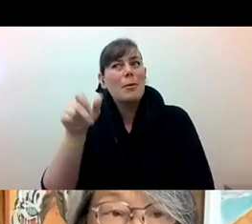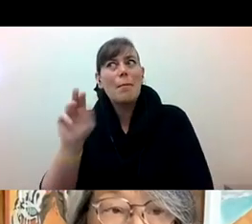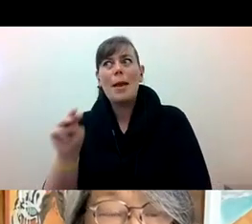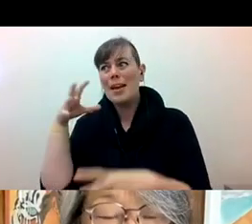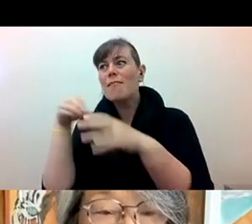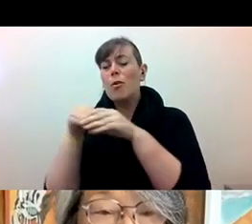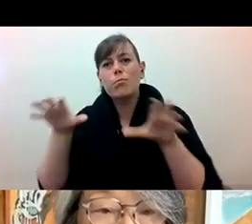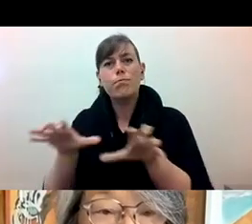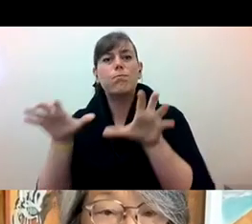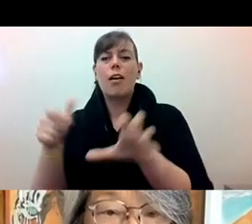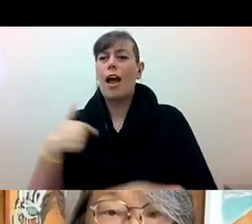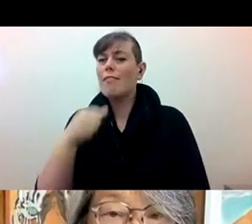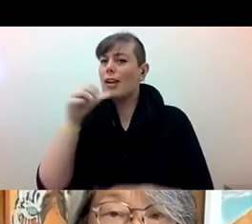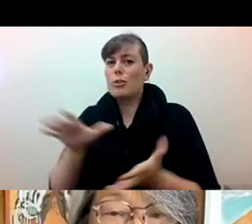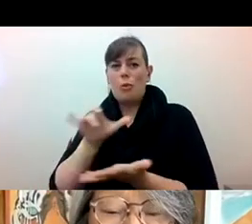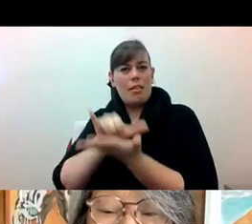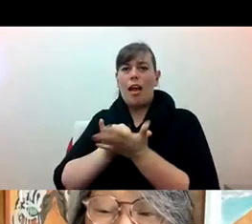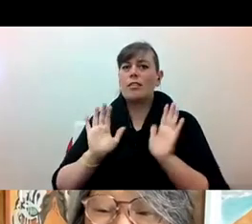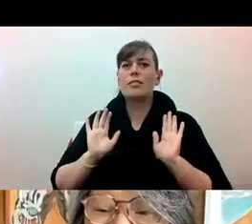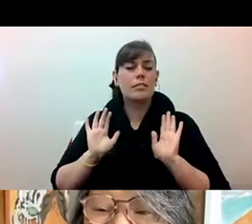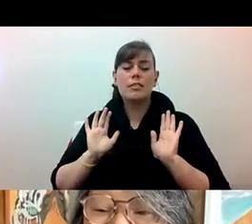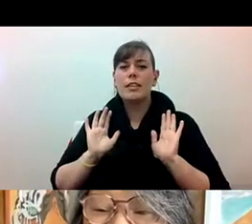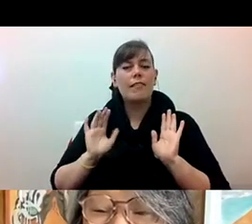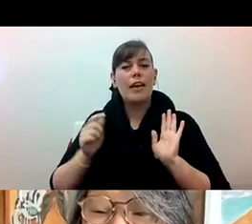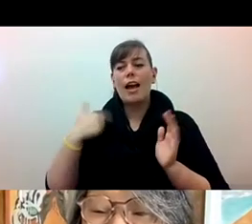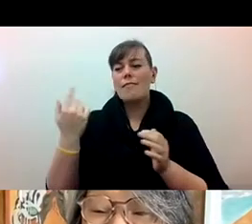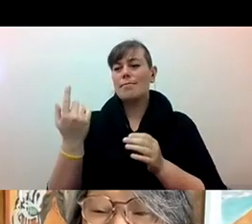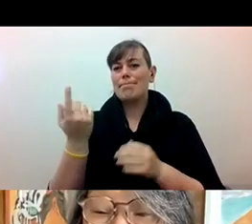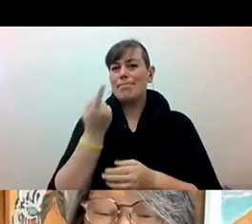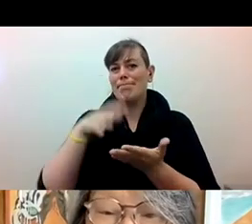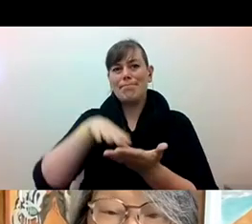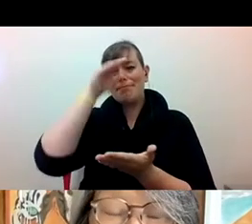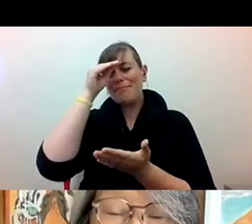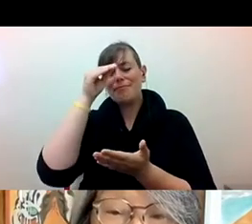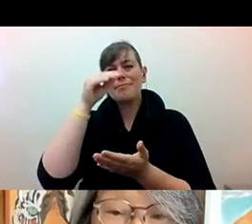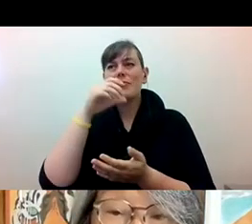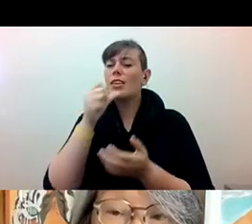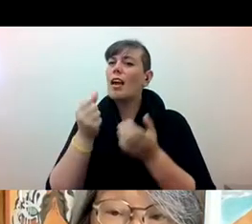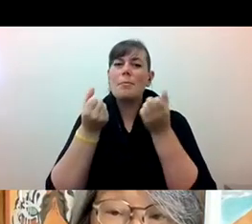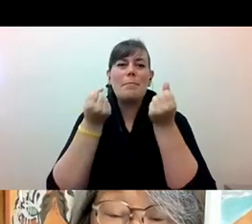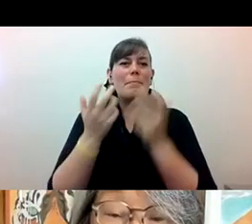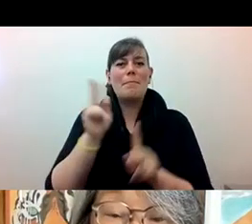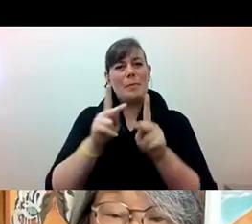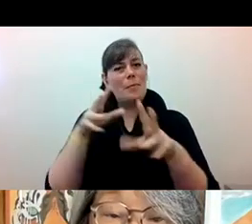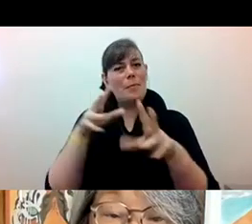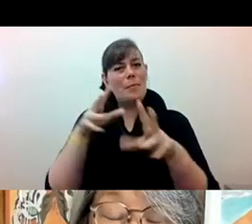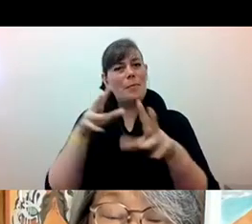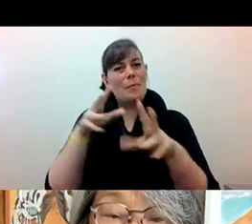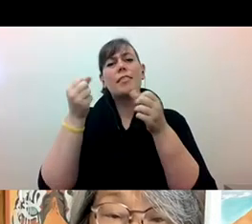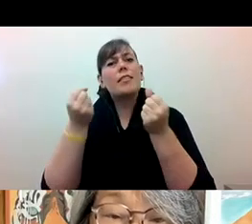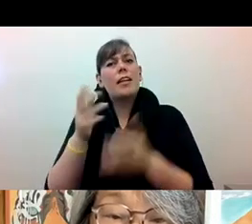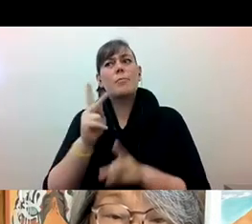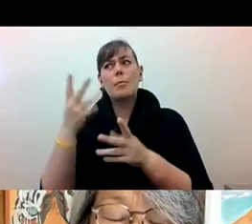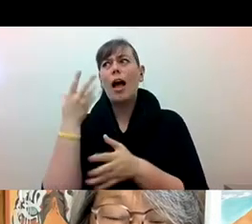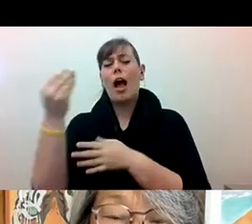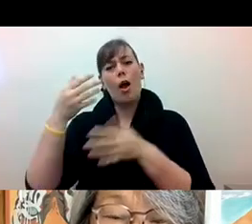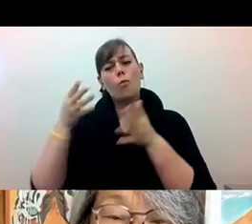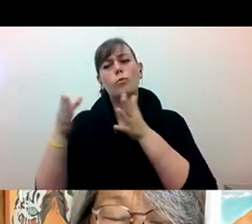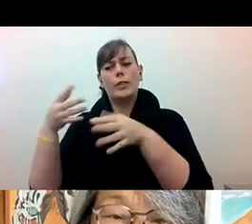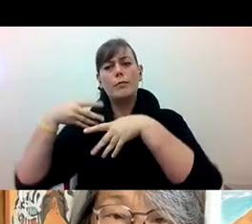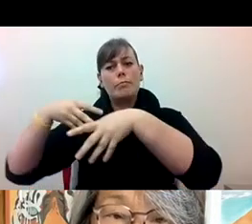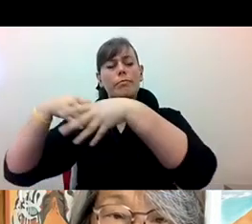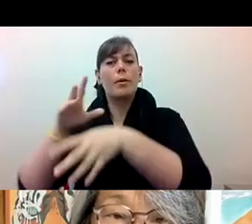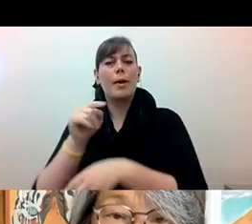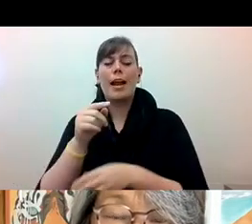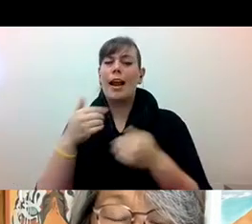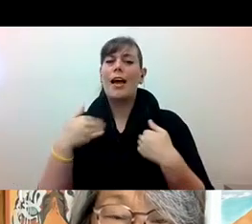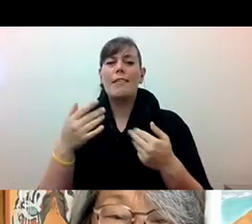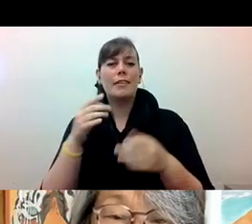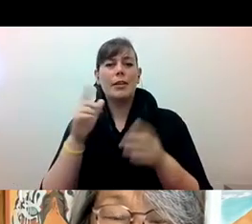Alex Tom he/him: you know, other people. And it wasn't... and I always learned this, it's like, it wasn't like there was a lot of people. There were a lot of people in the streets, but it was a committed core of people who are organized, right?